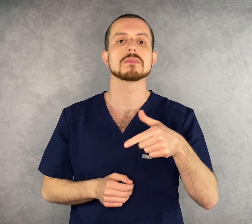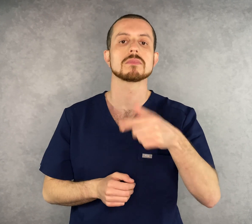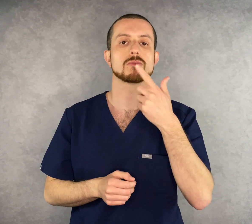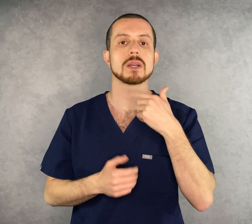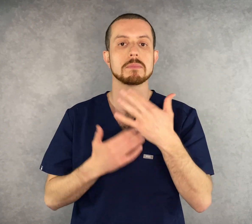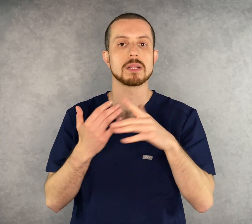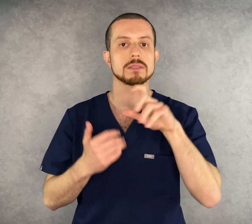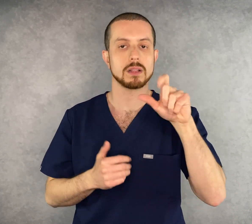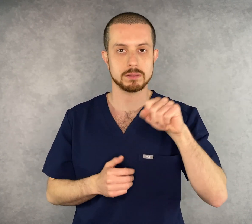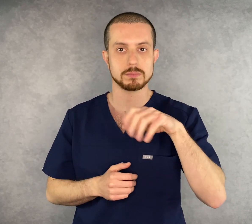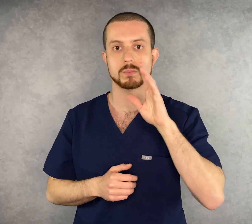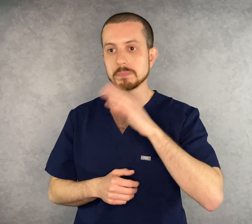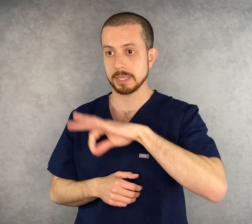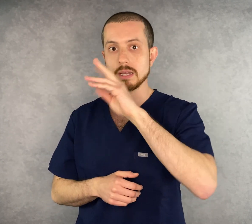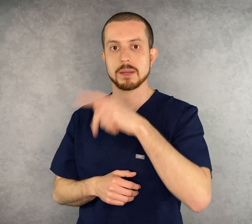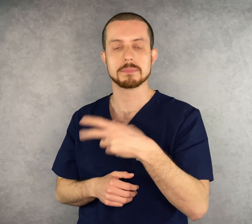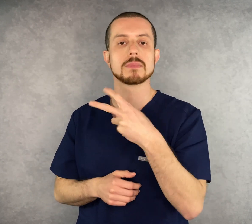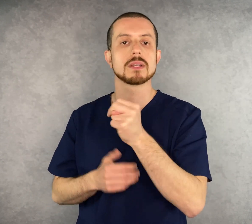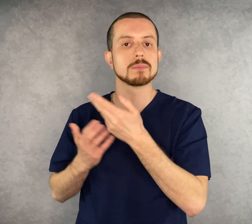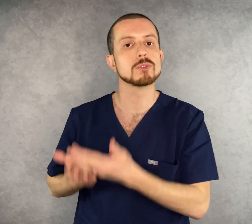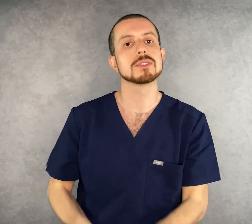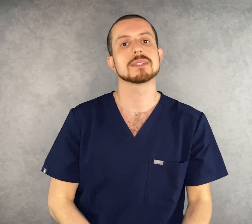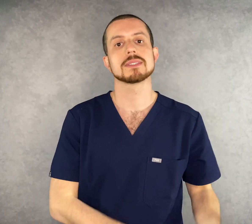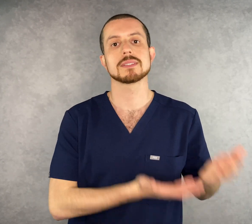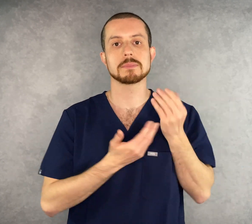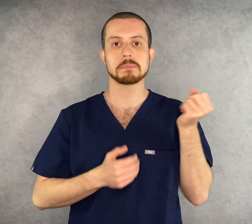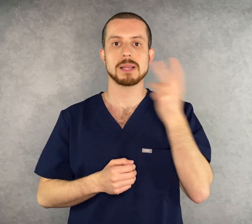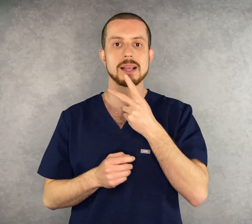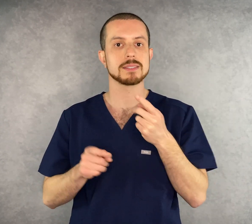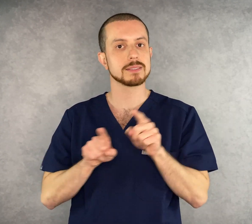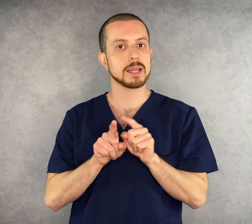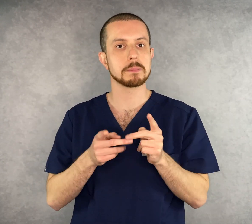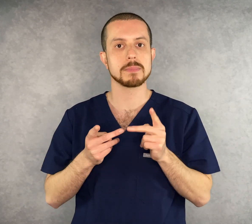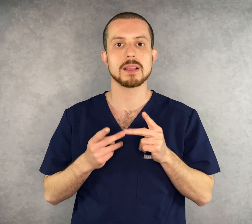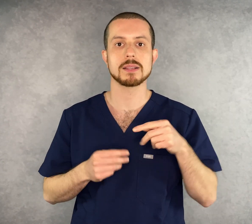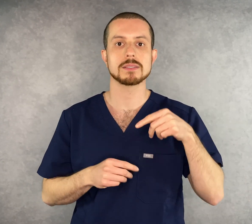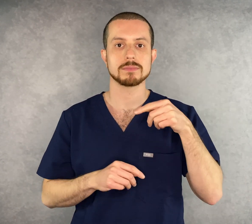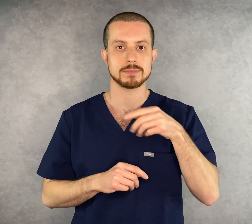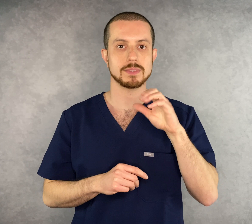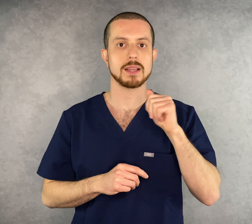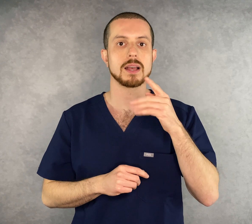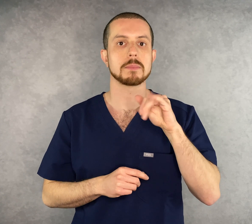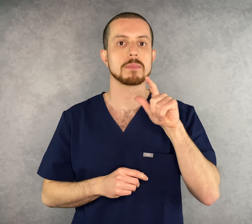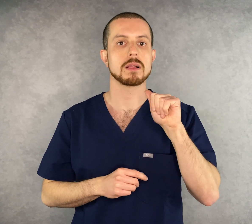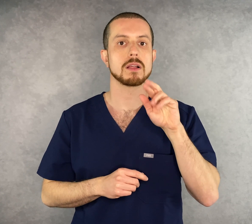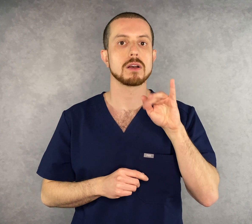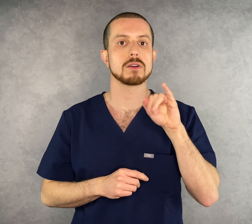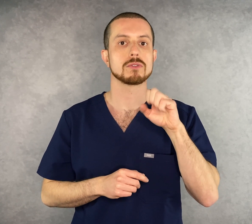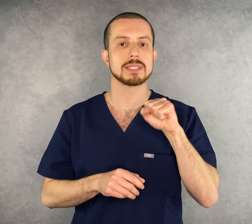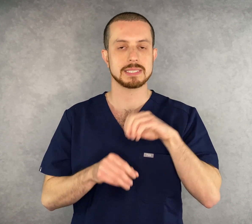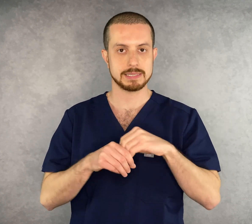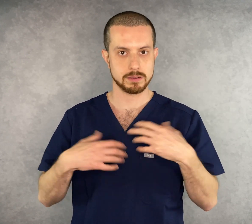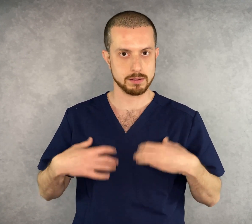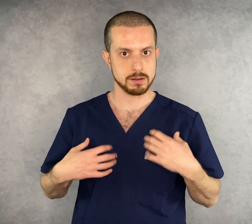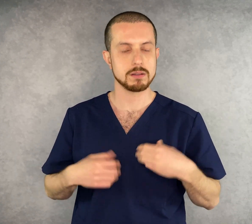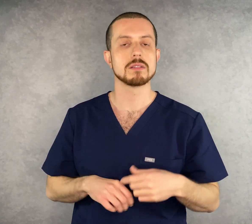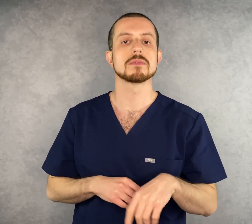Red blood cells will pick up carbon dioxide where it is brought back to the same place -- the capillaries in the lungs.